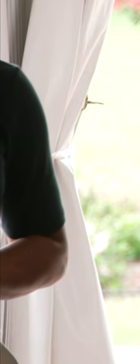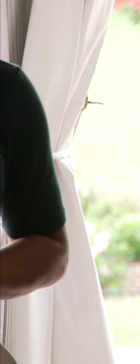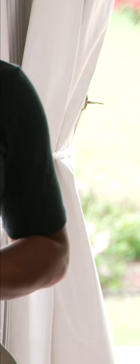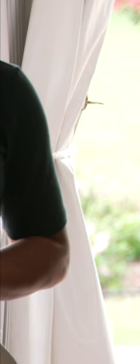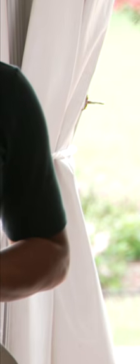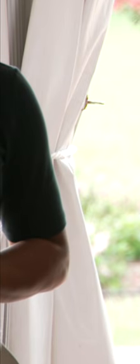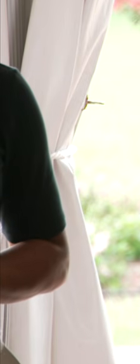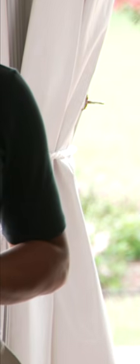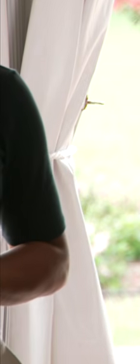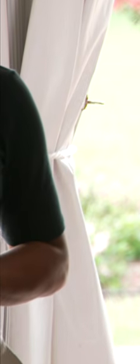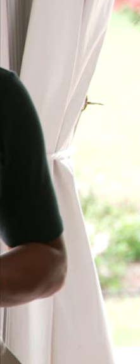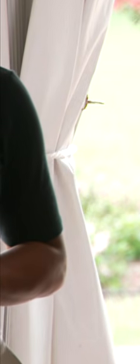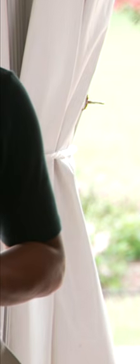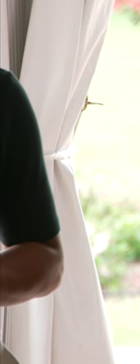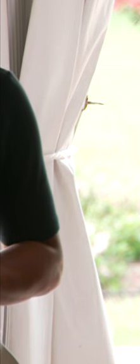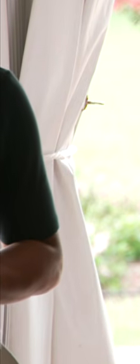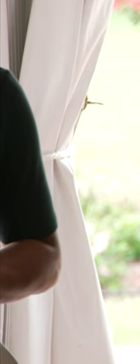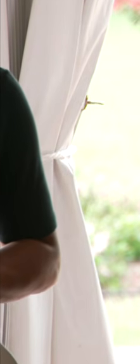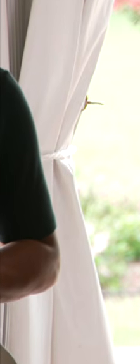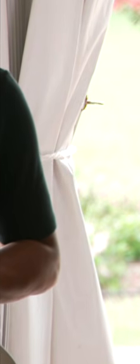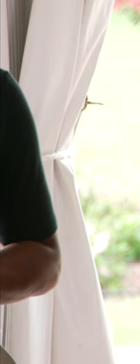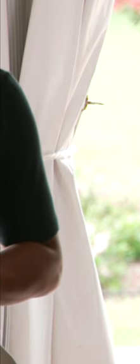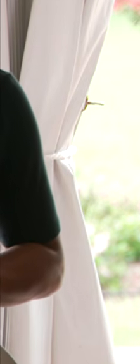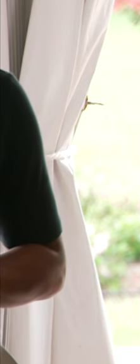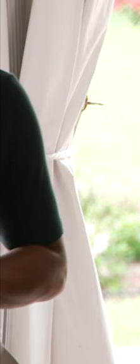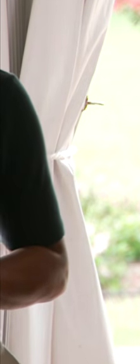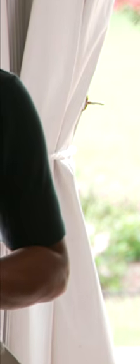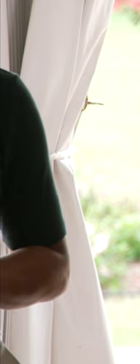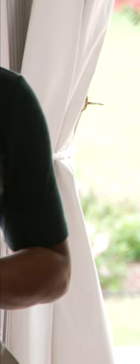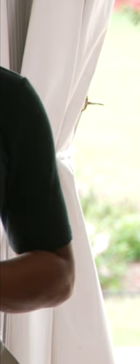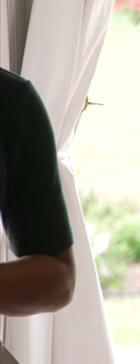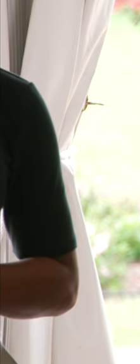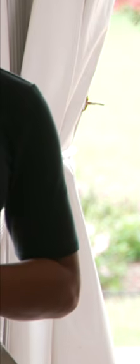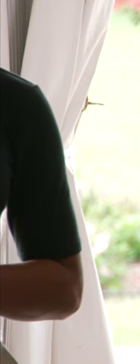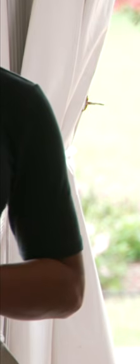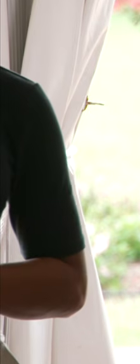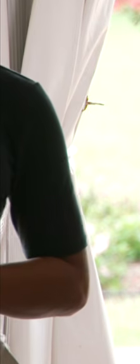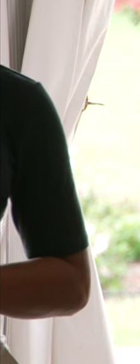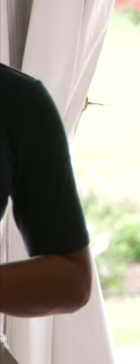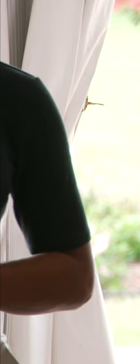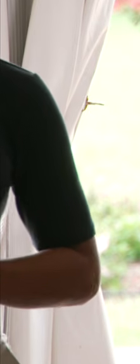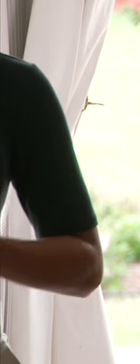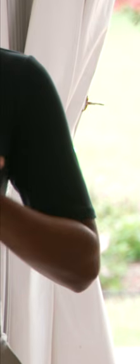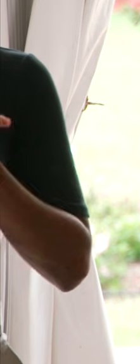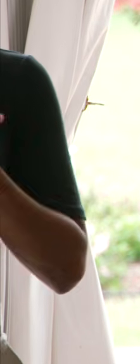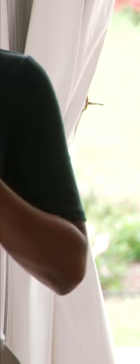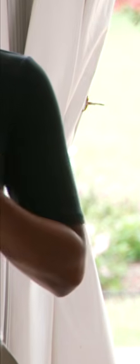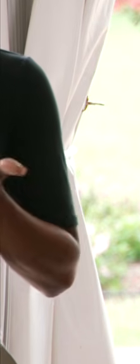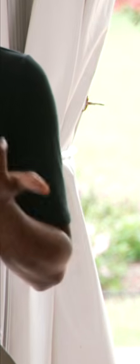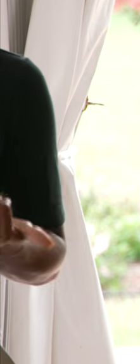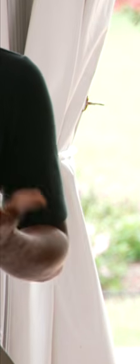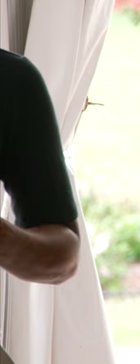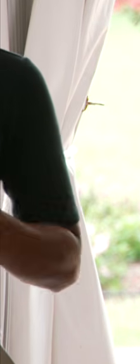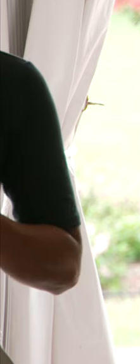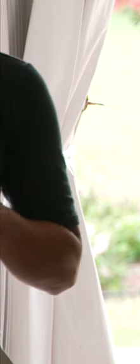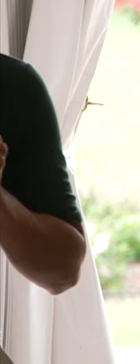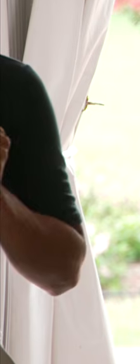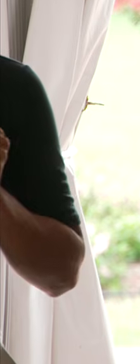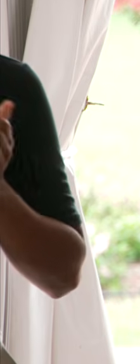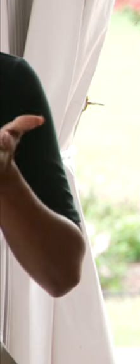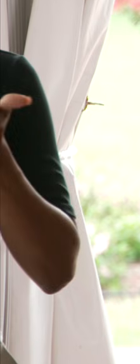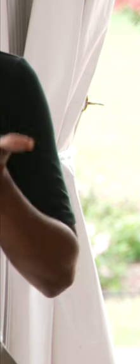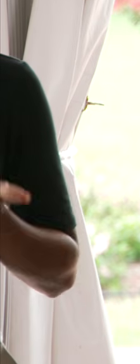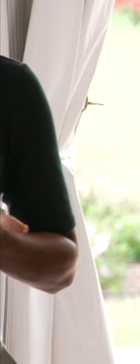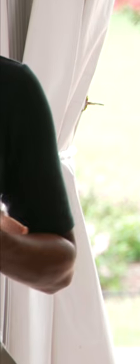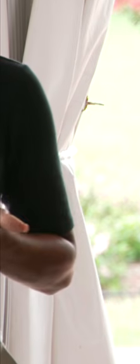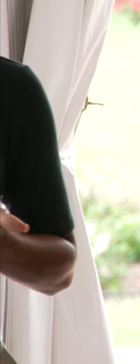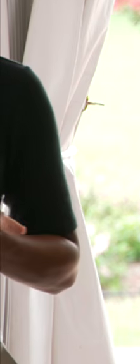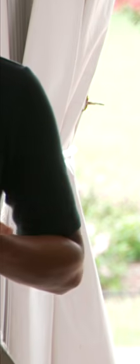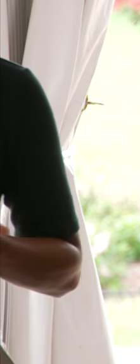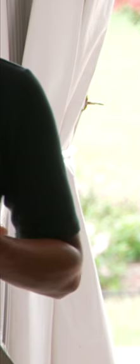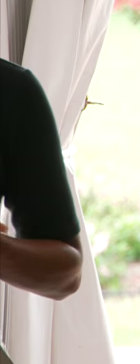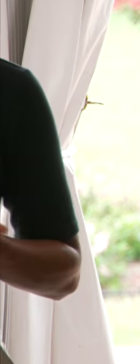days after my father found out that he was in this study, he had received a phone call from